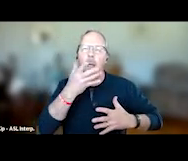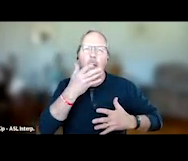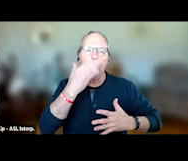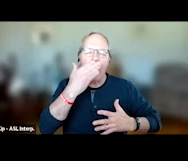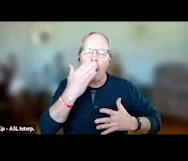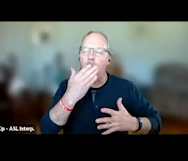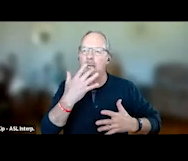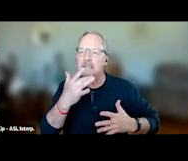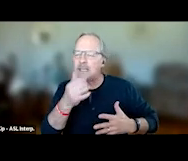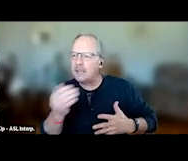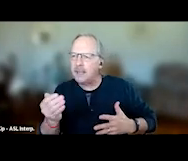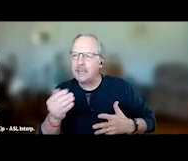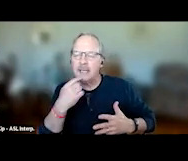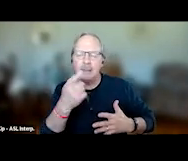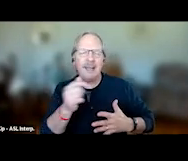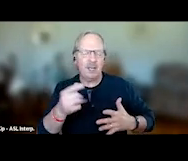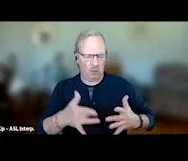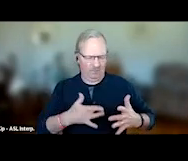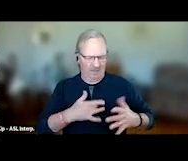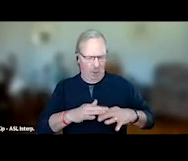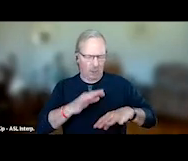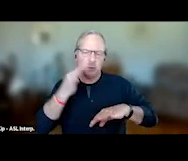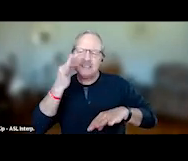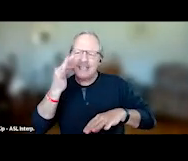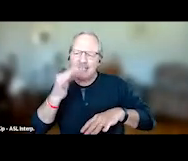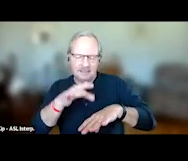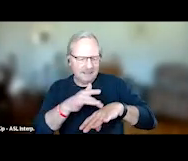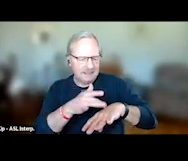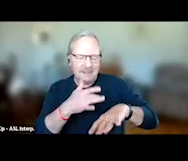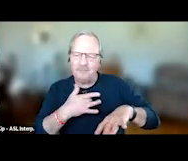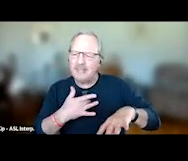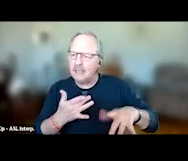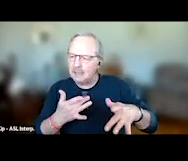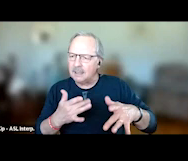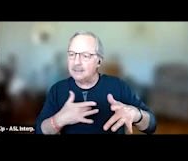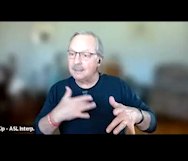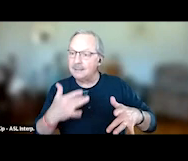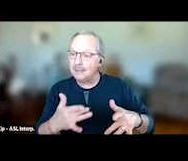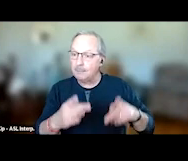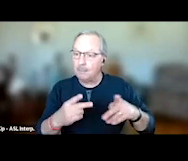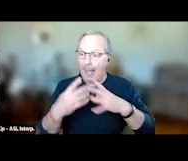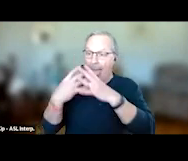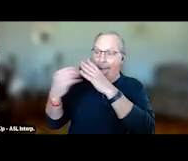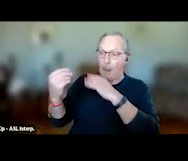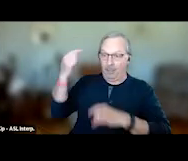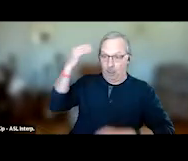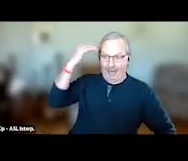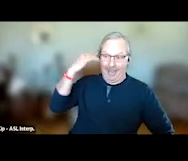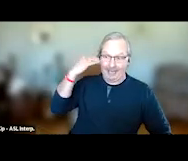Tell me anything that you can feel on your skin, right? This tends to get people out of their heads and back